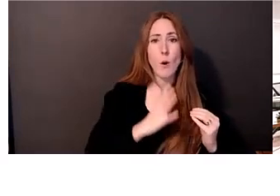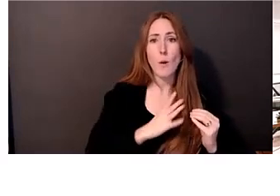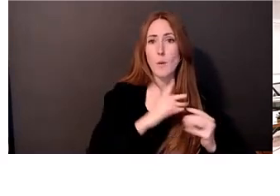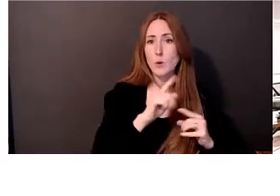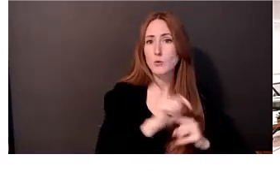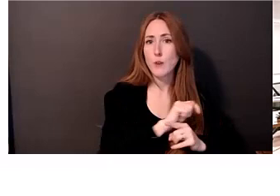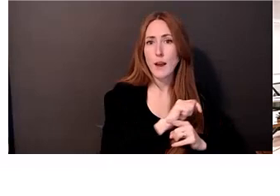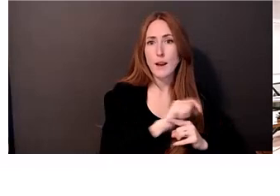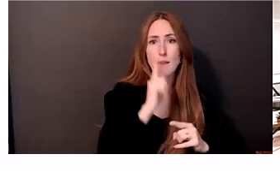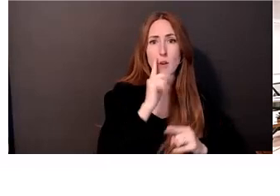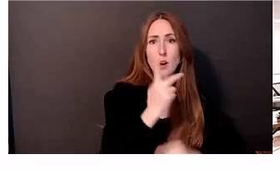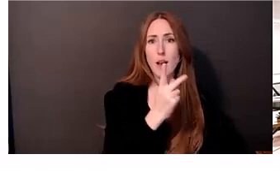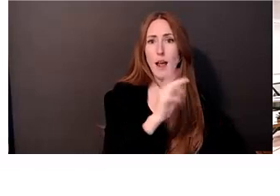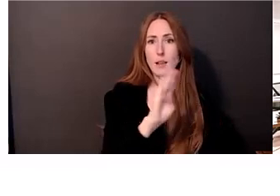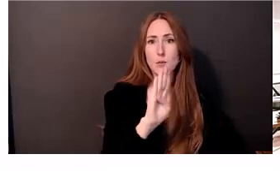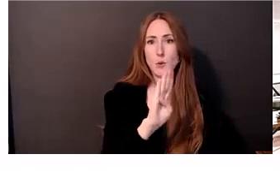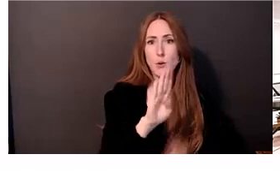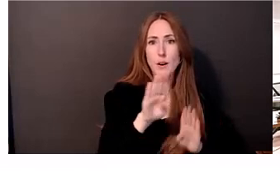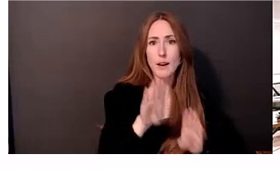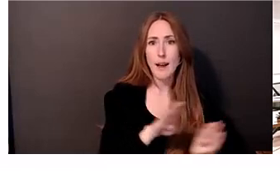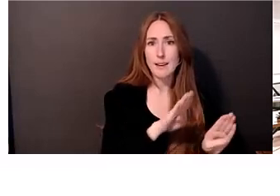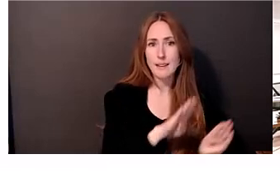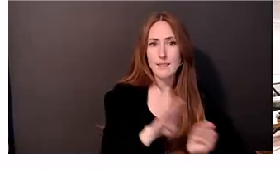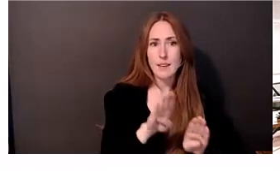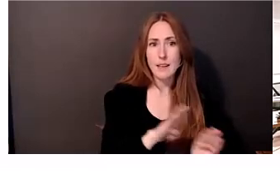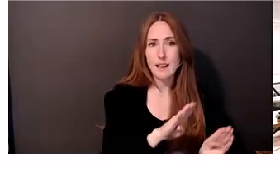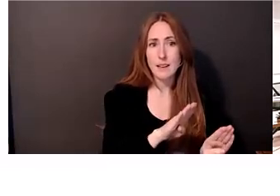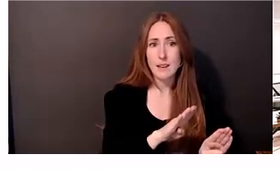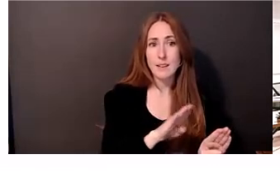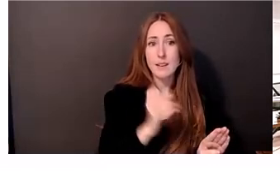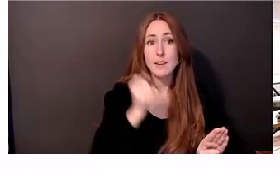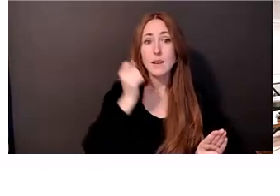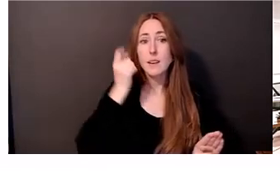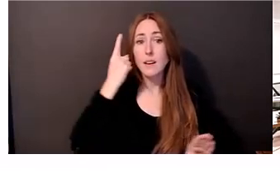While we can say in educational background,